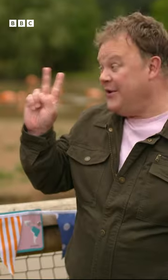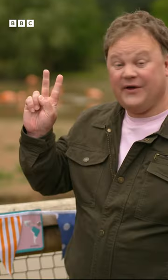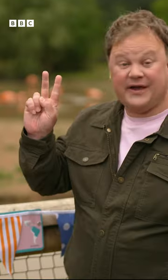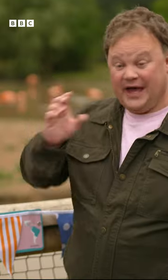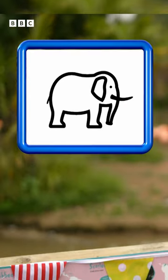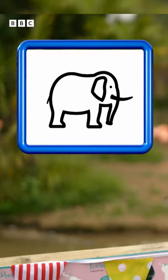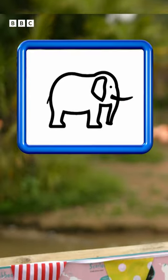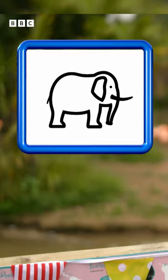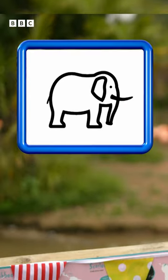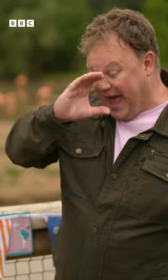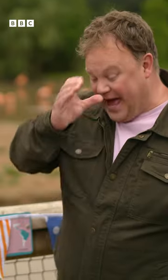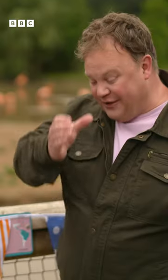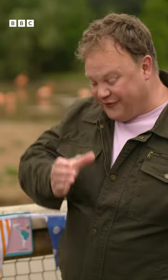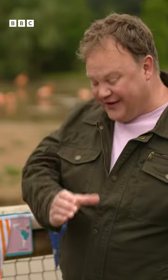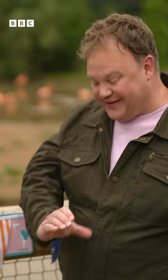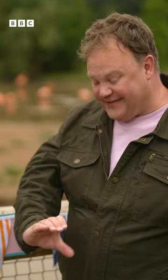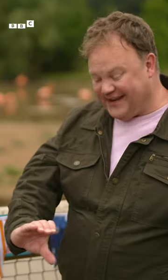look elephant